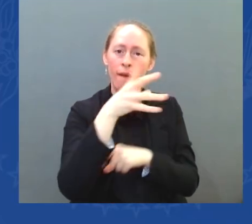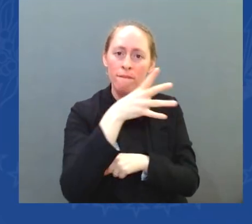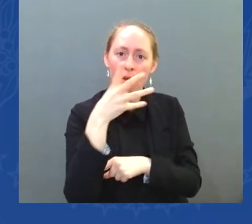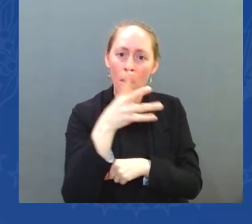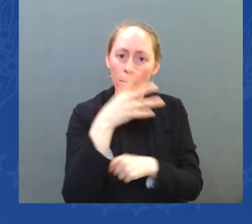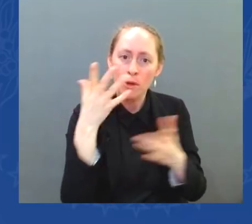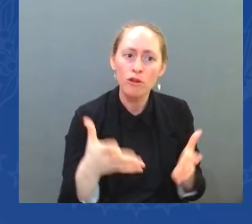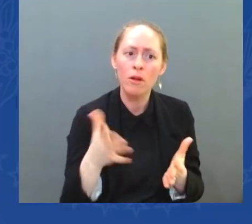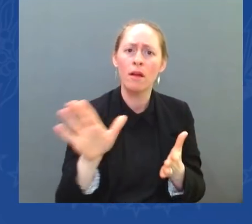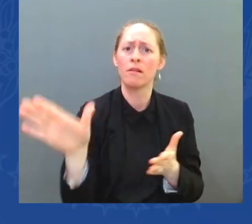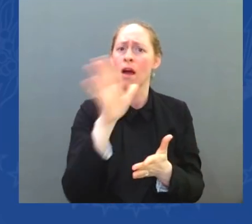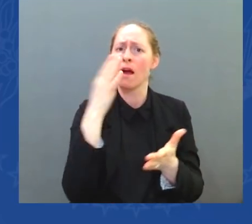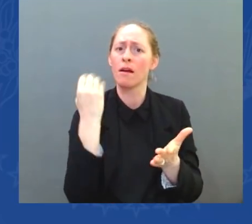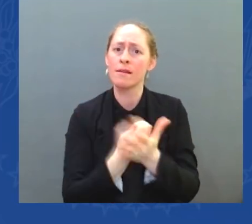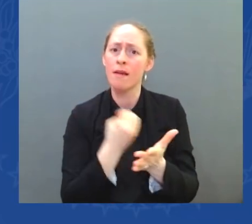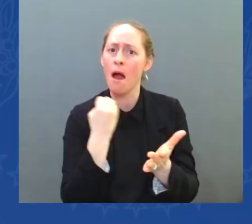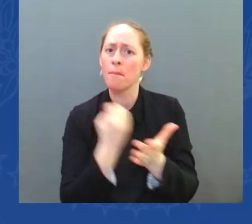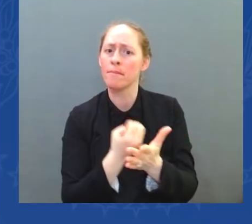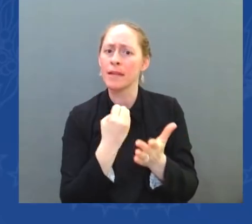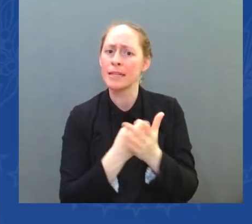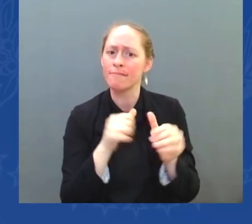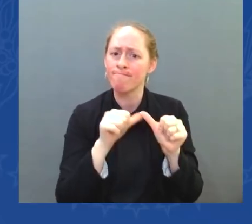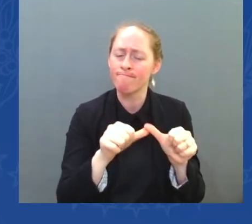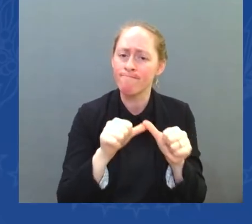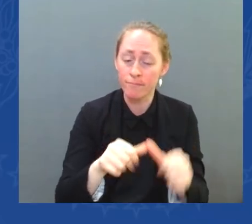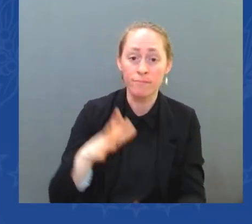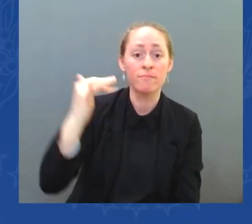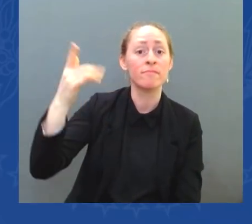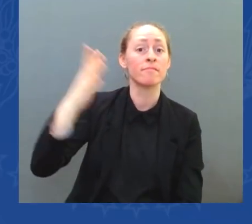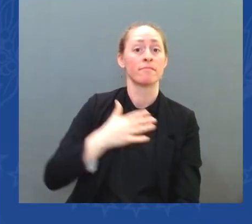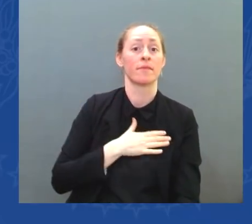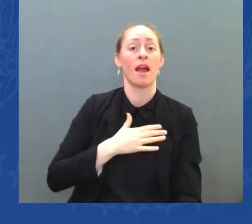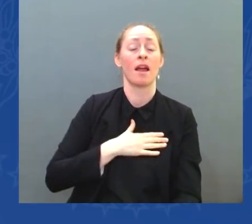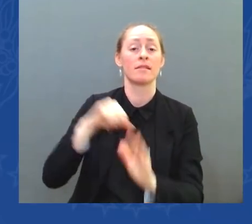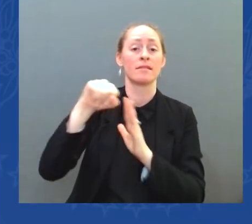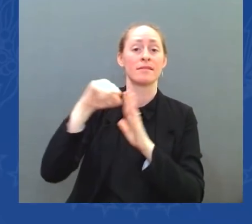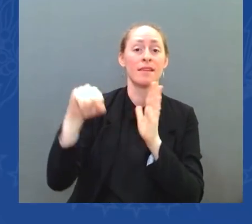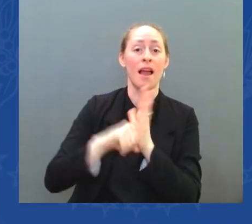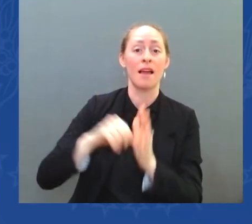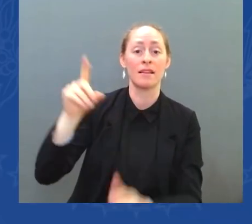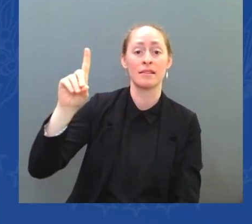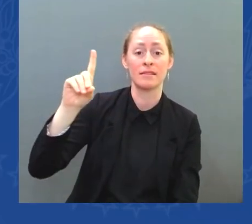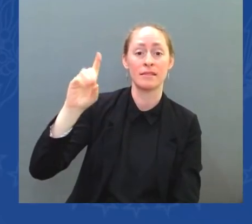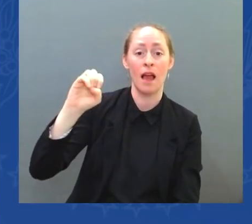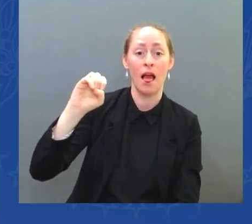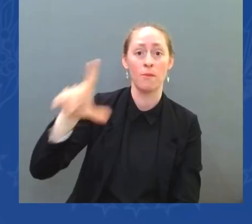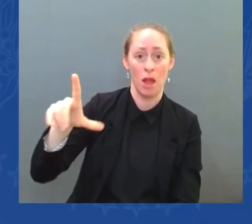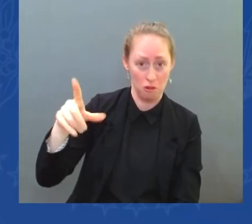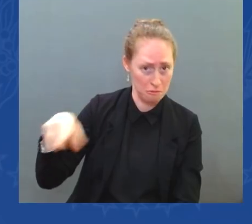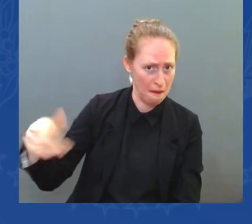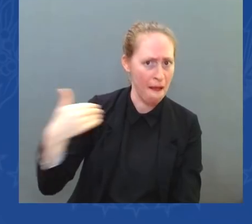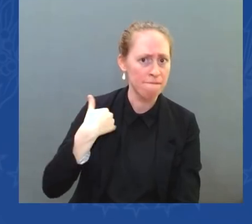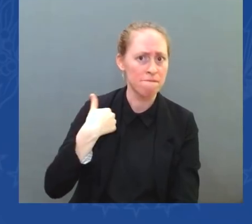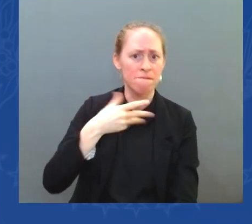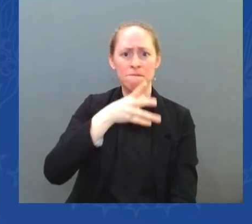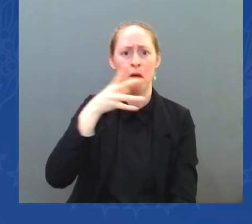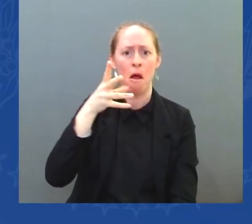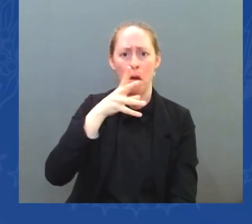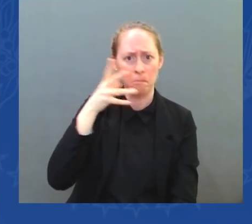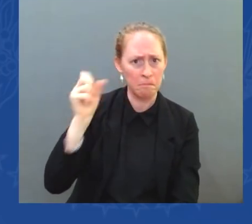We have a $4 billion industry -- it's called agriculture -- in Delaware. And it's mostly -- we have more chickens in Delaware -- broilers --